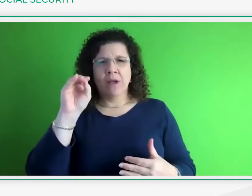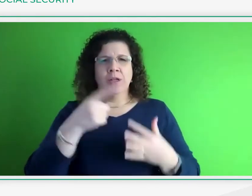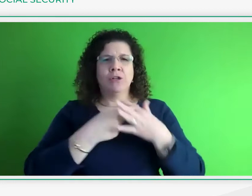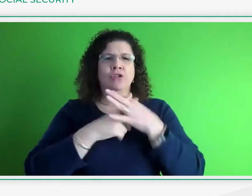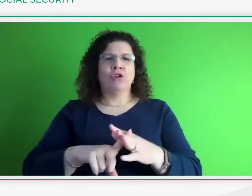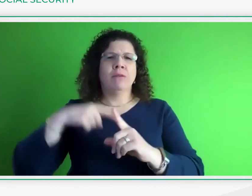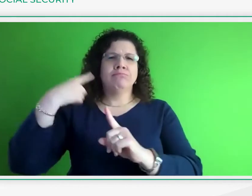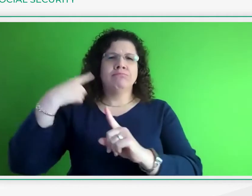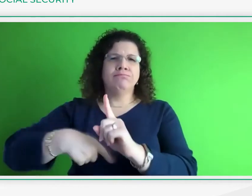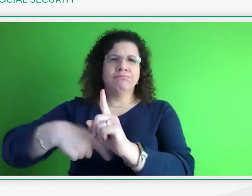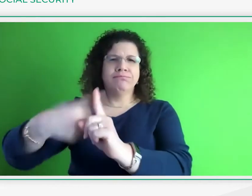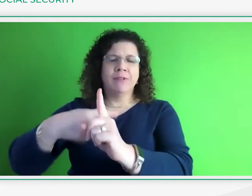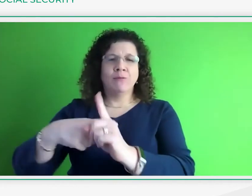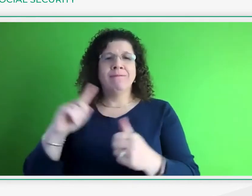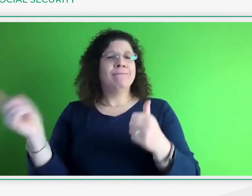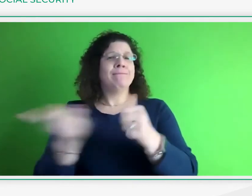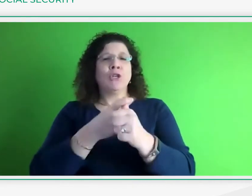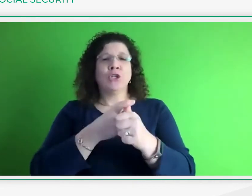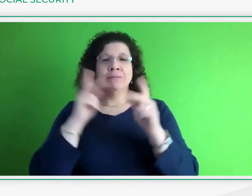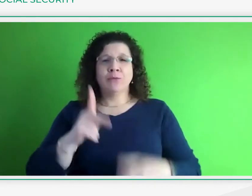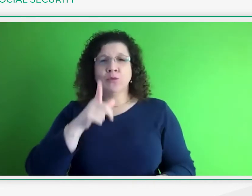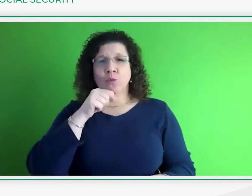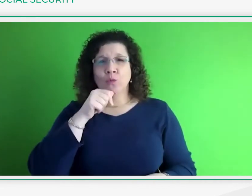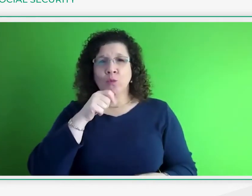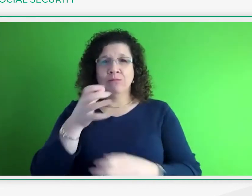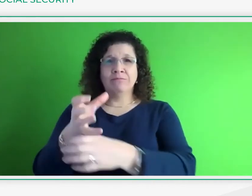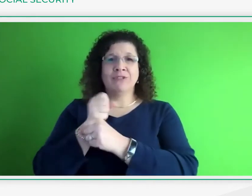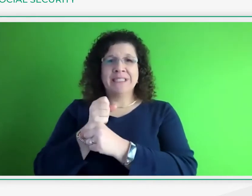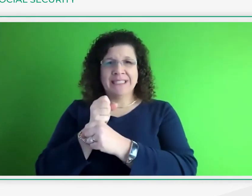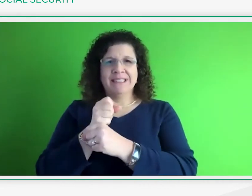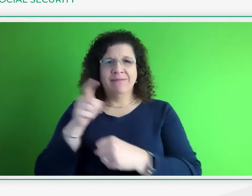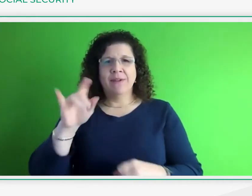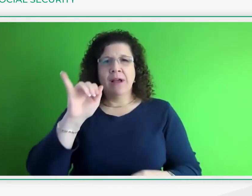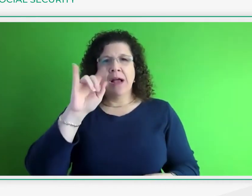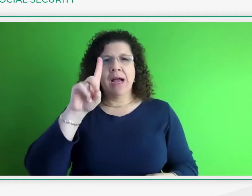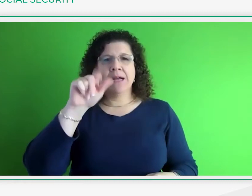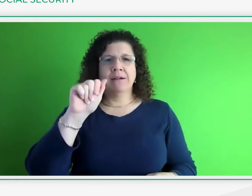But then, 40 years later, it started becoming monthly.